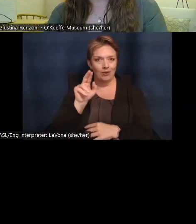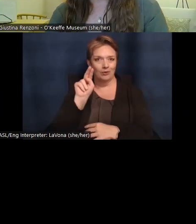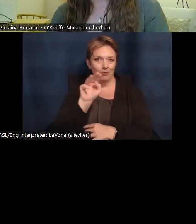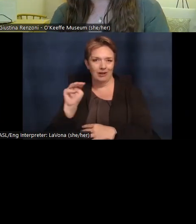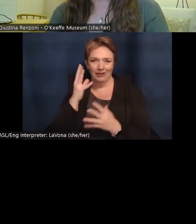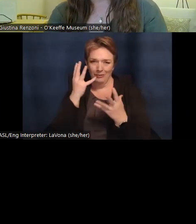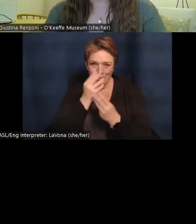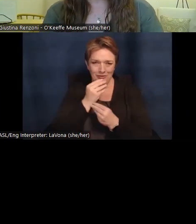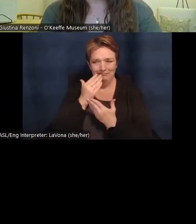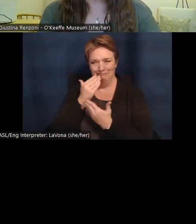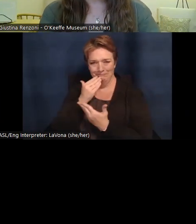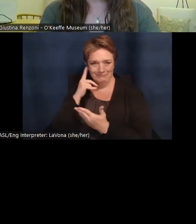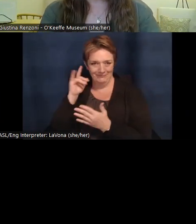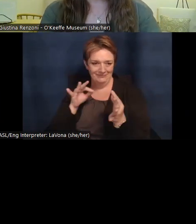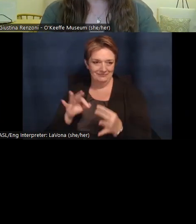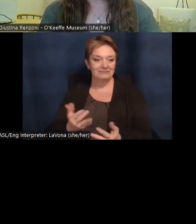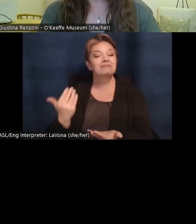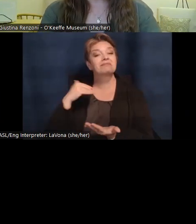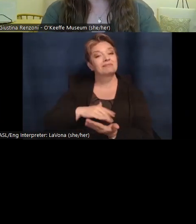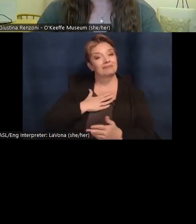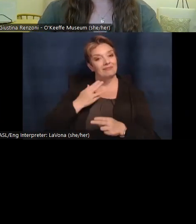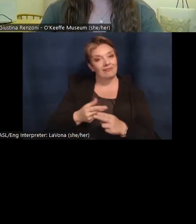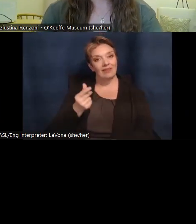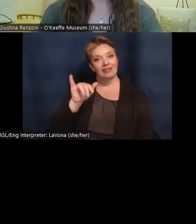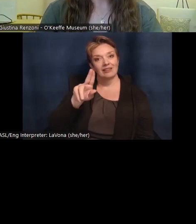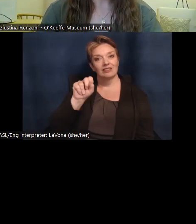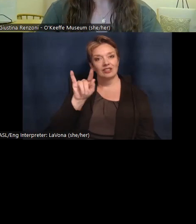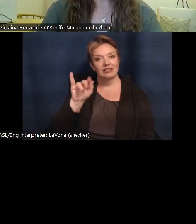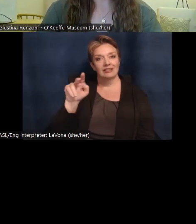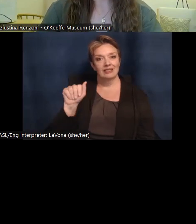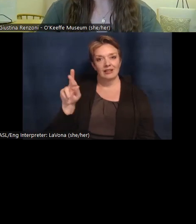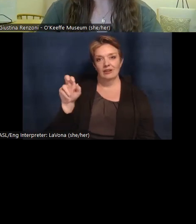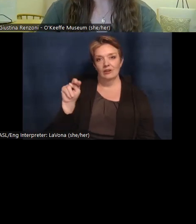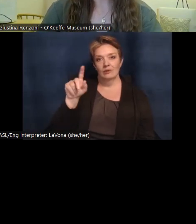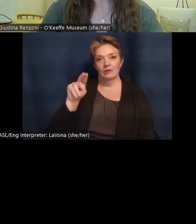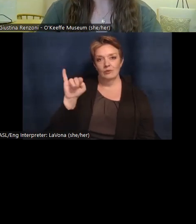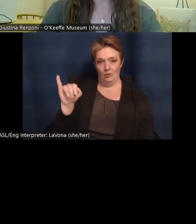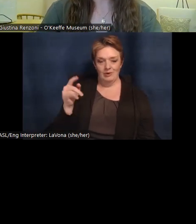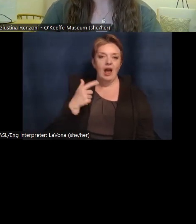So, I am Giustina Renzoni, the Curator of Historic Properties here at the Georgia O'Keeffe museum.